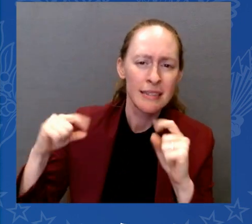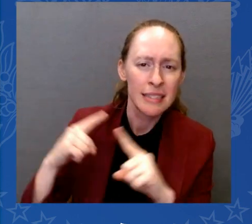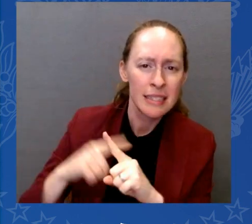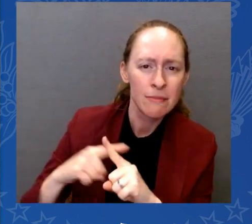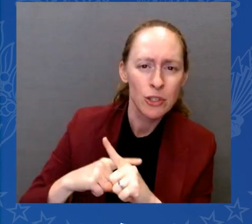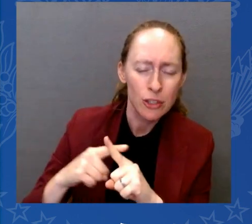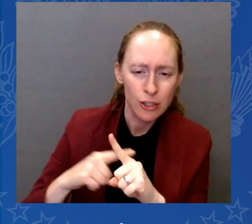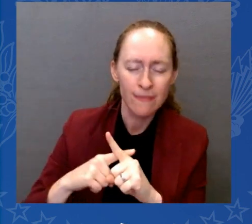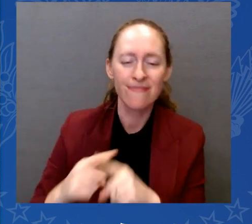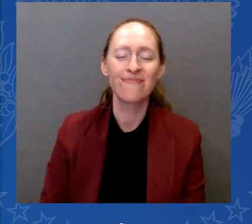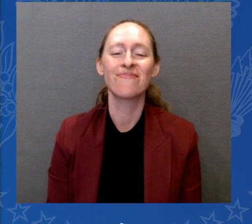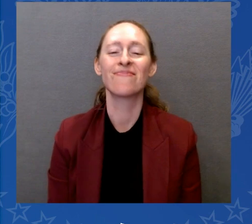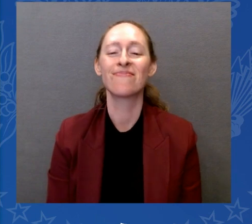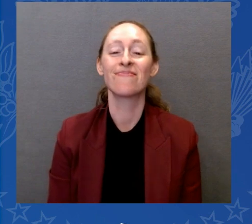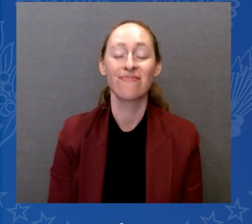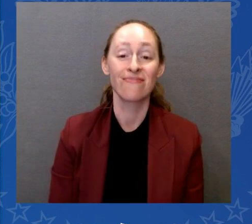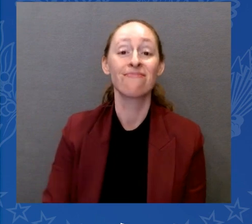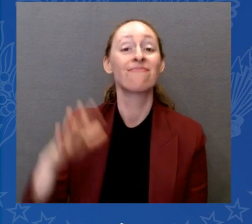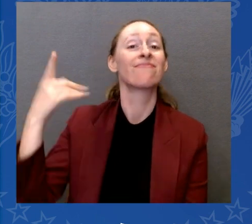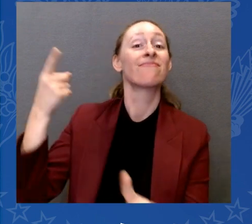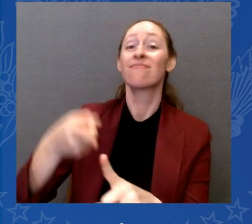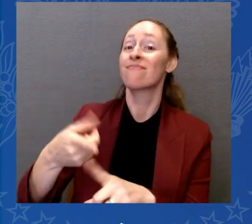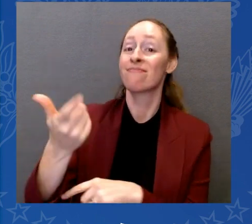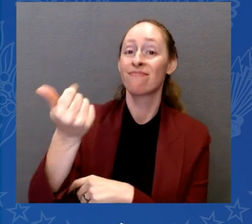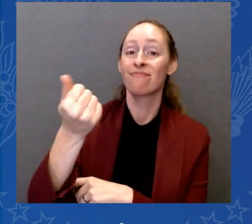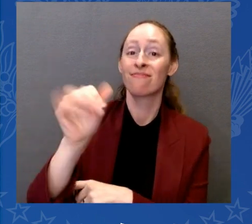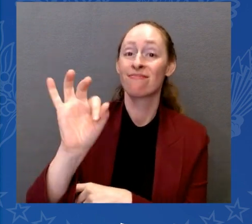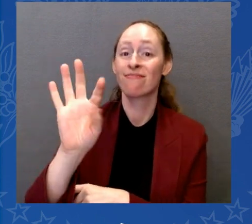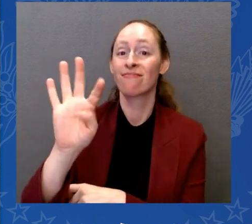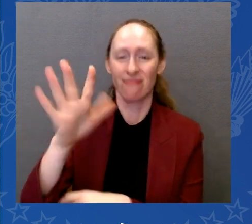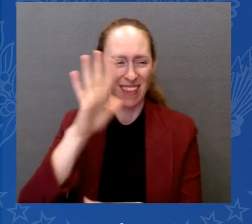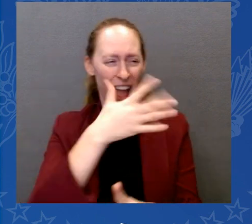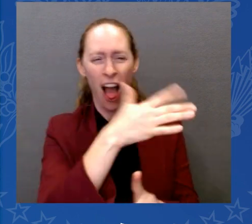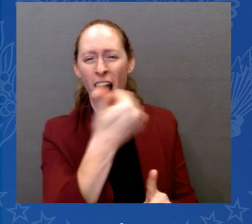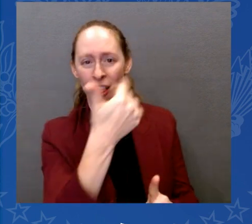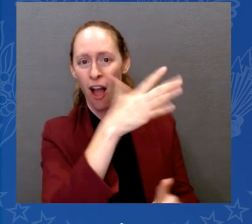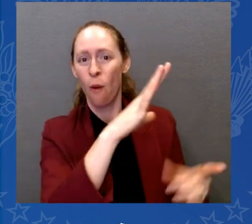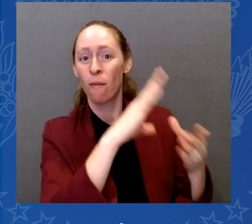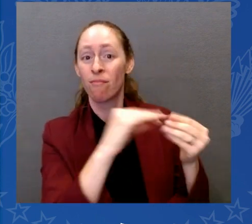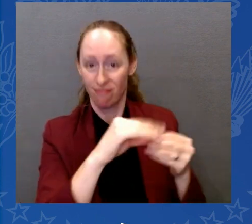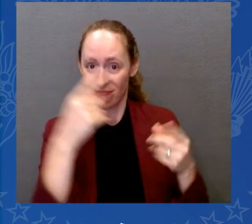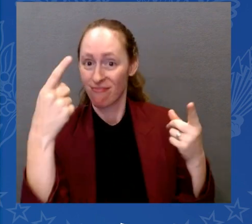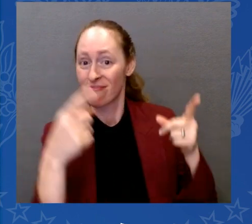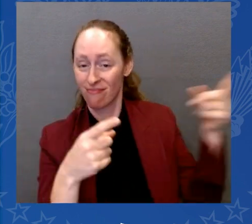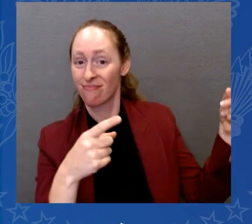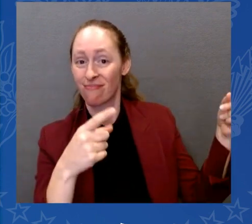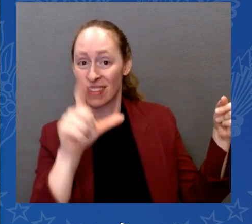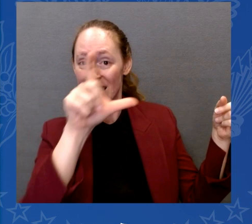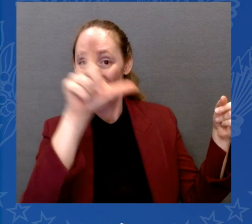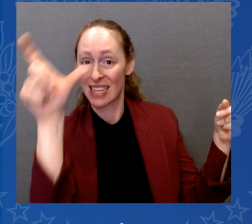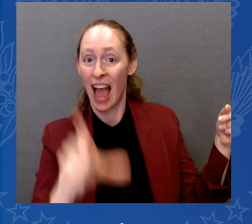a surprise Allied attack in the mountains of Italy. Imagine, it's pitch black, punishing cold.